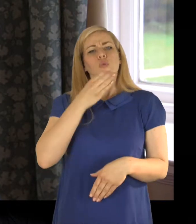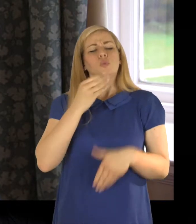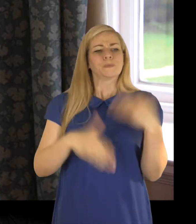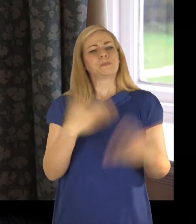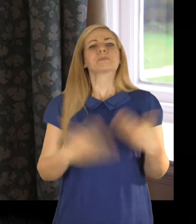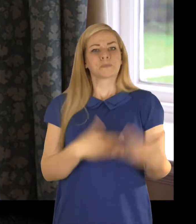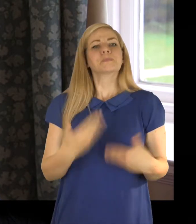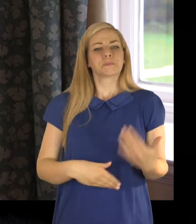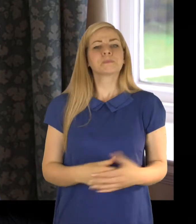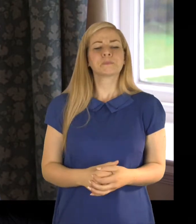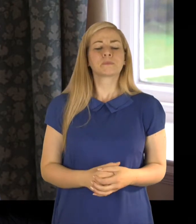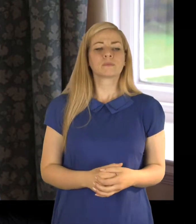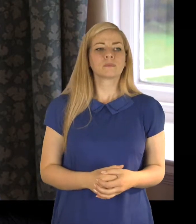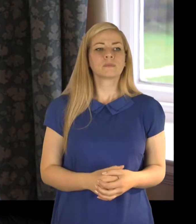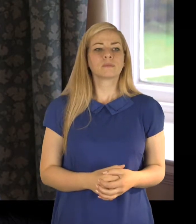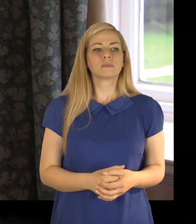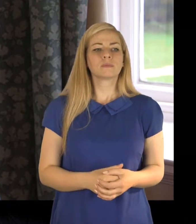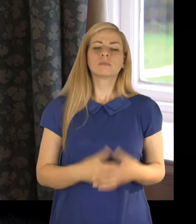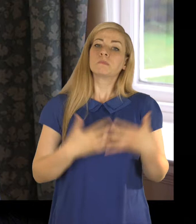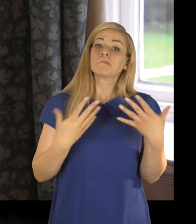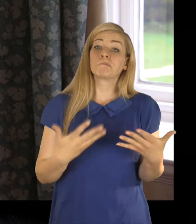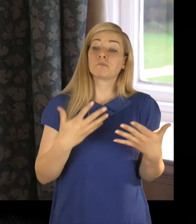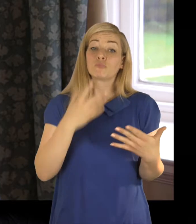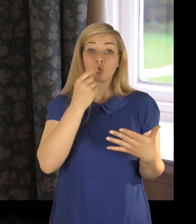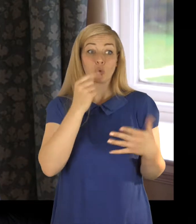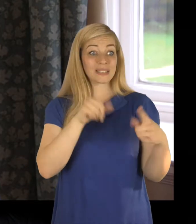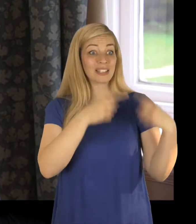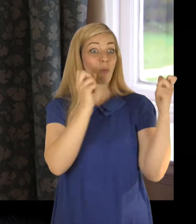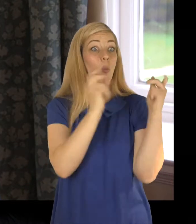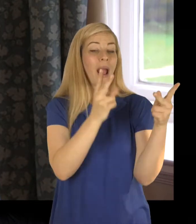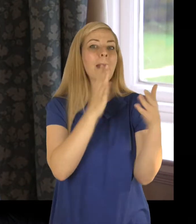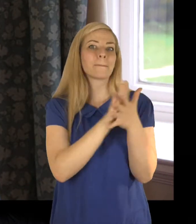Interviewer: Was there anything that could have been done differently that would have made it easier?